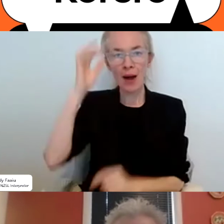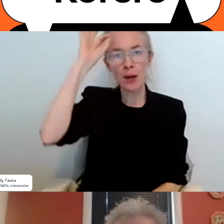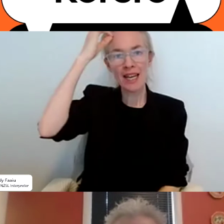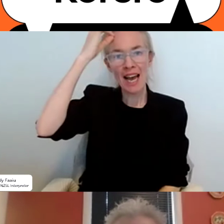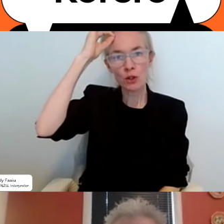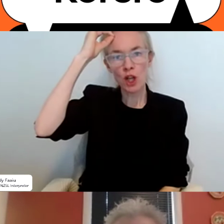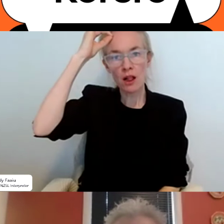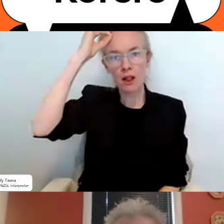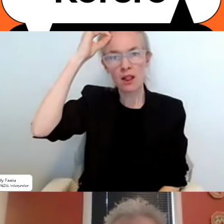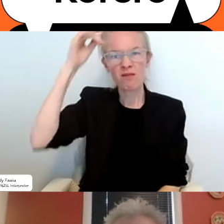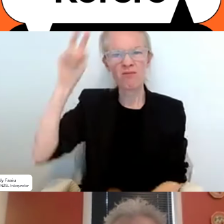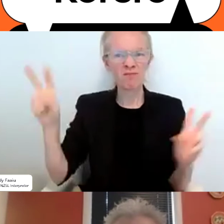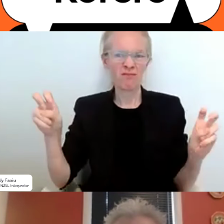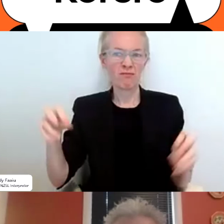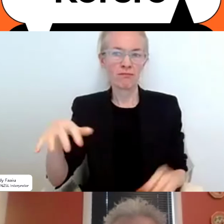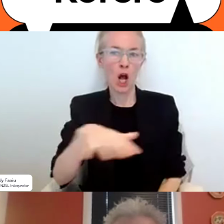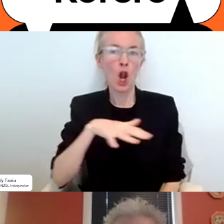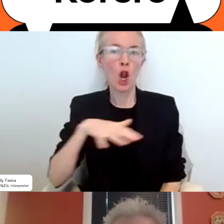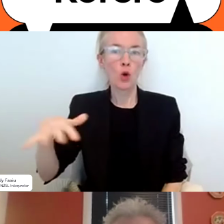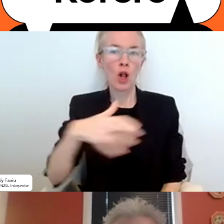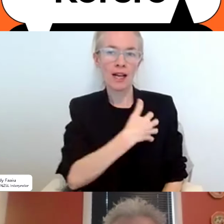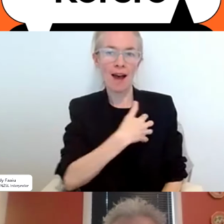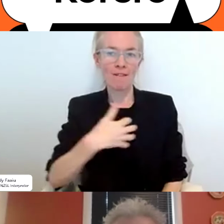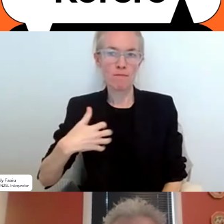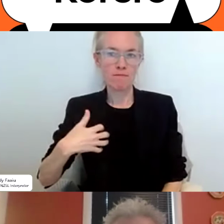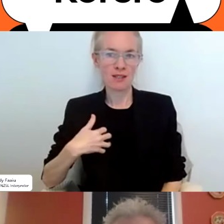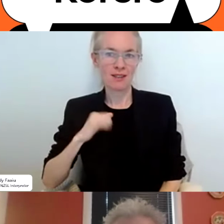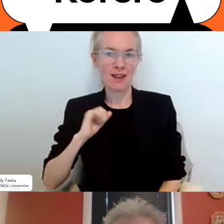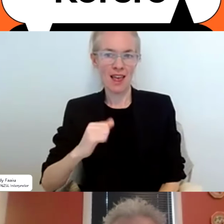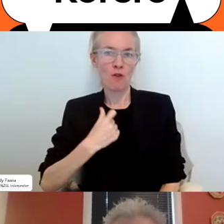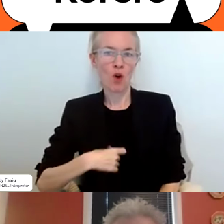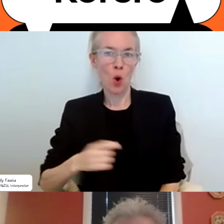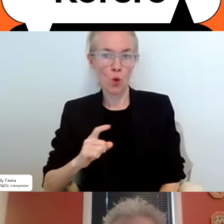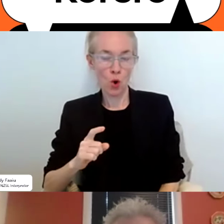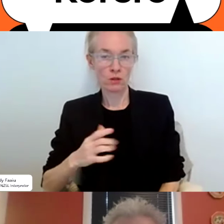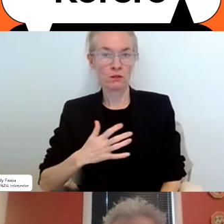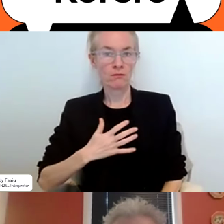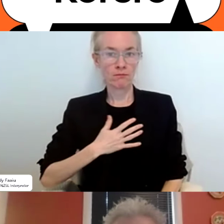of our roles with myself as the mayor and our councillors in this